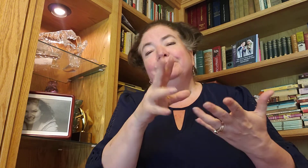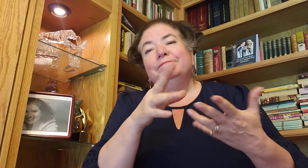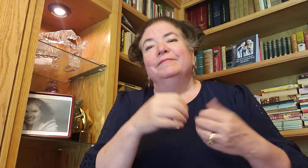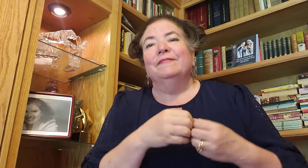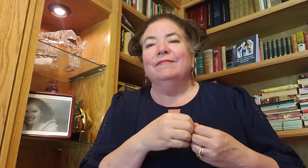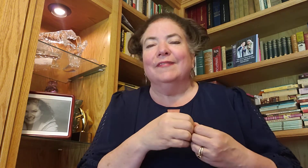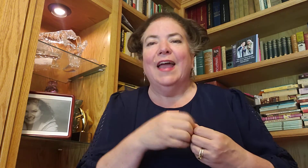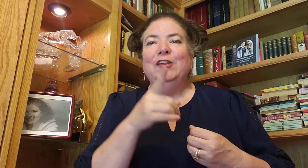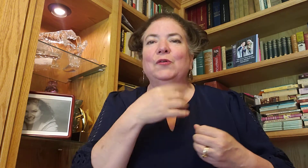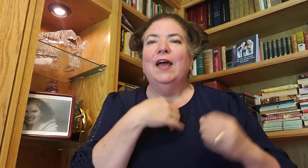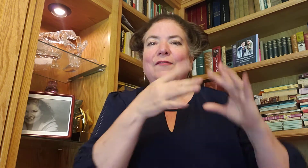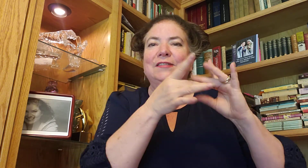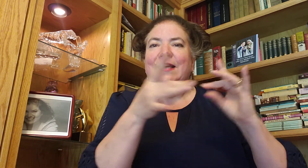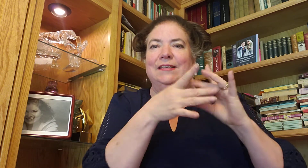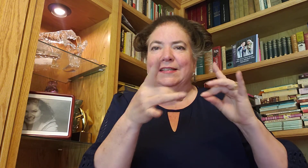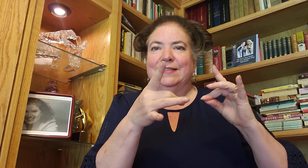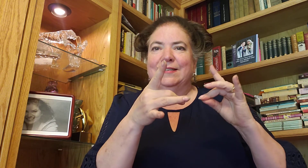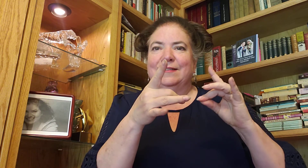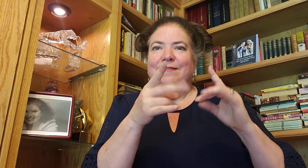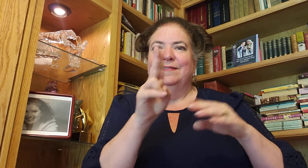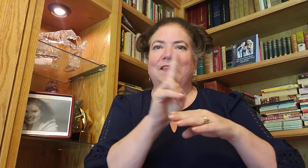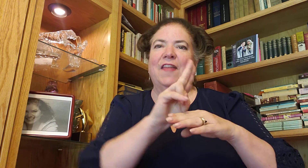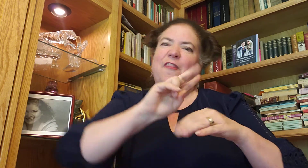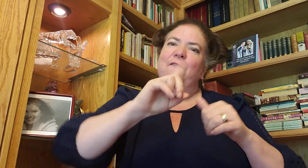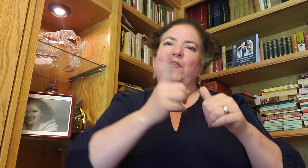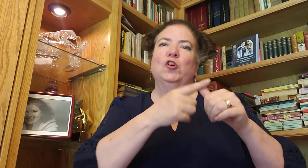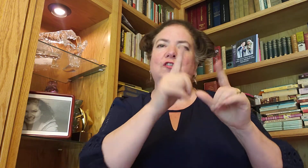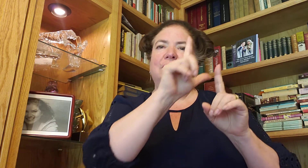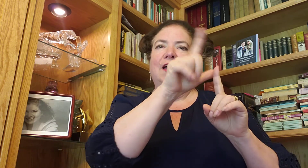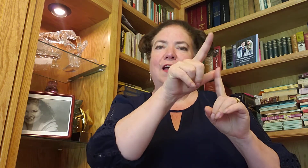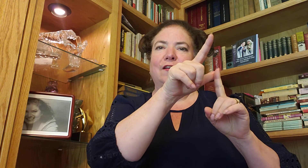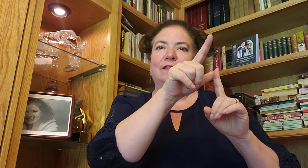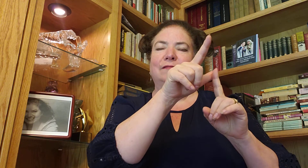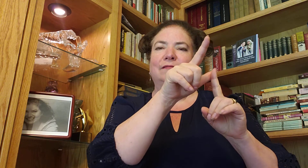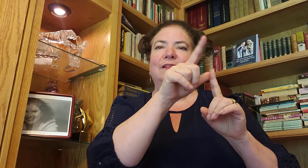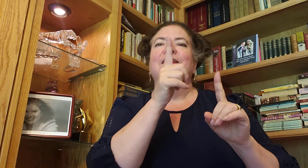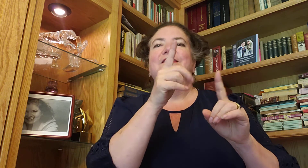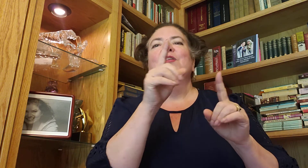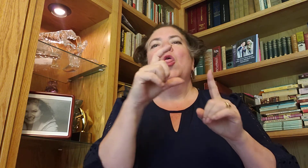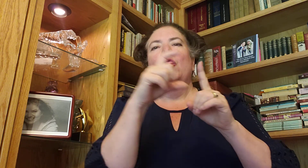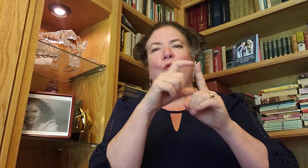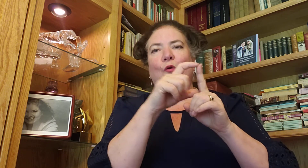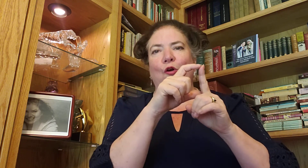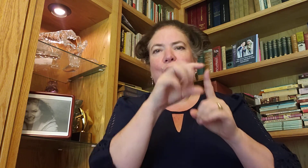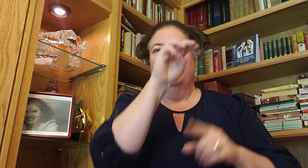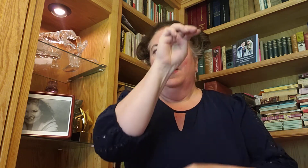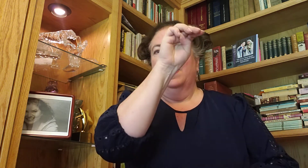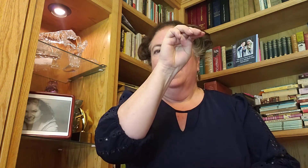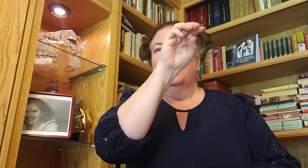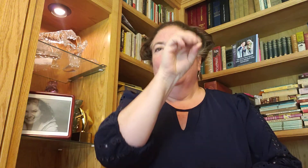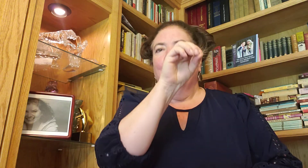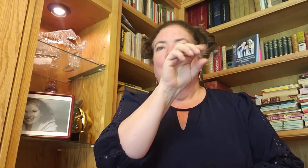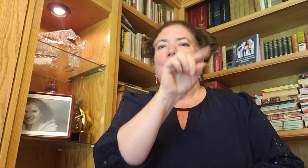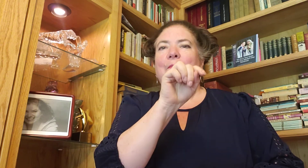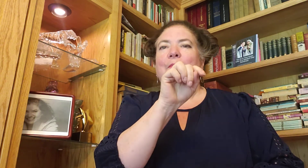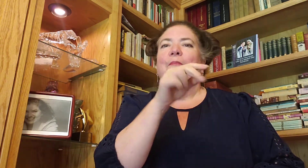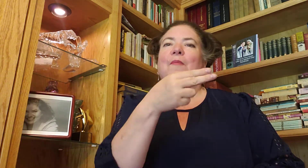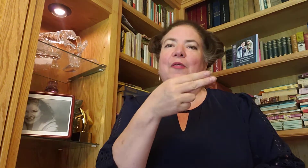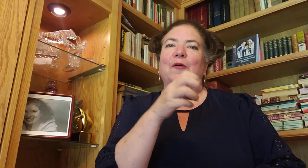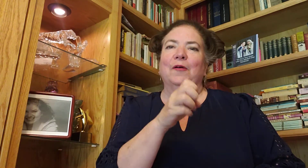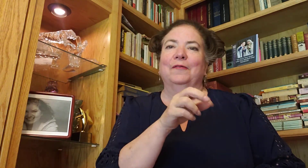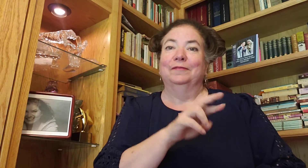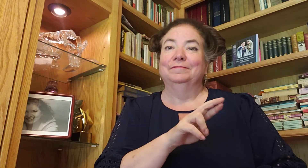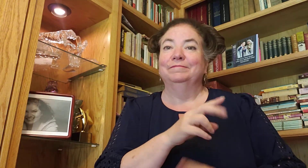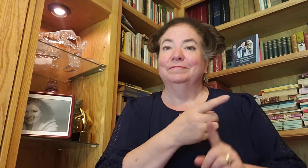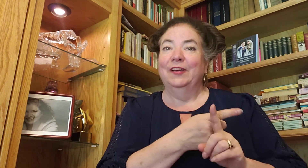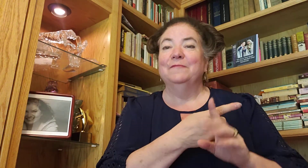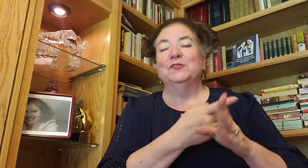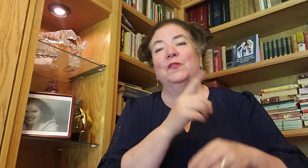and you would have a sentence that the first letter spells the word mother. Right? so